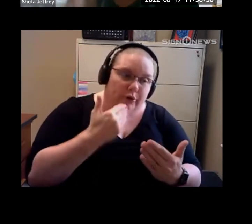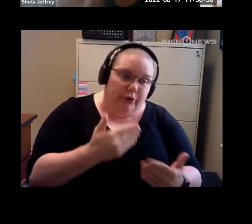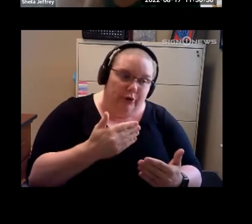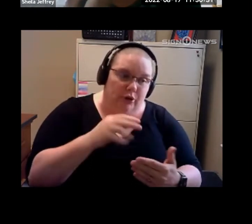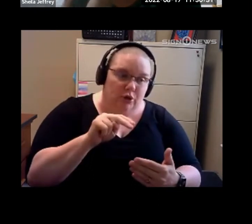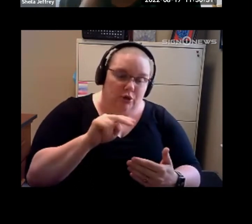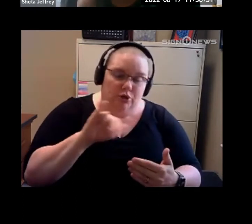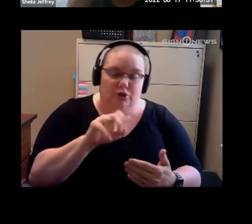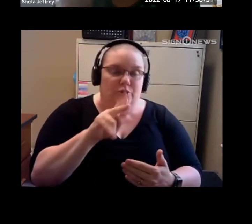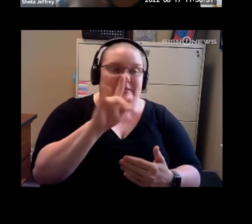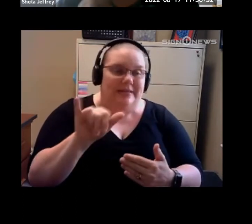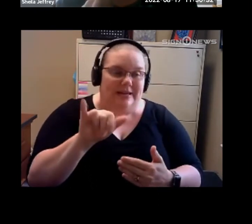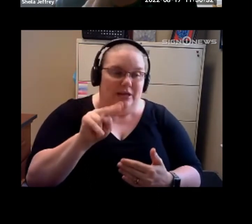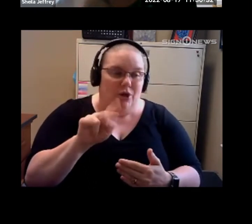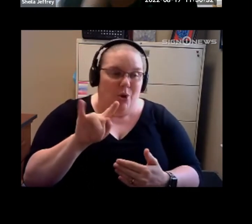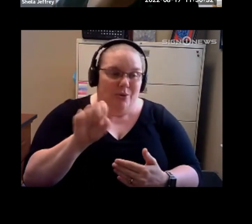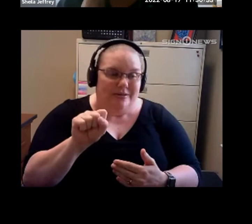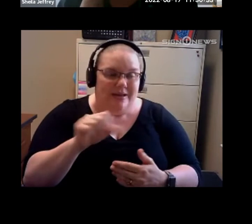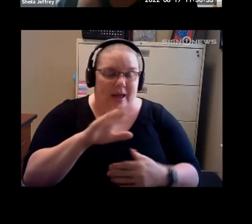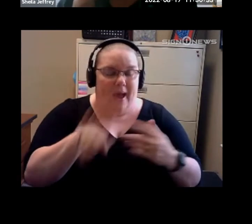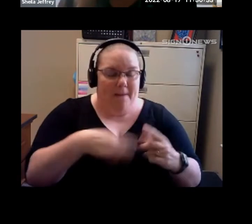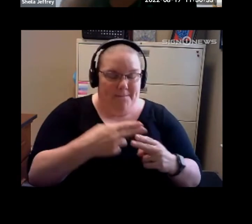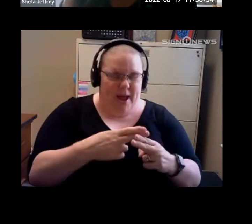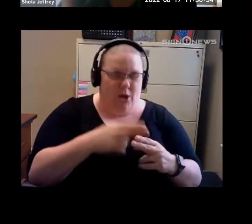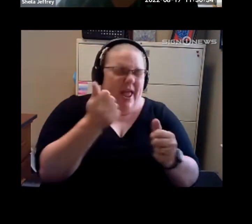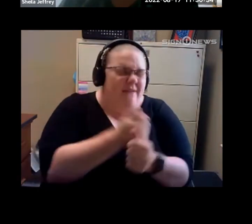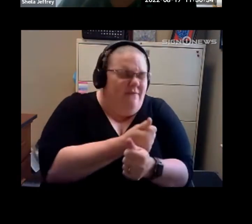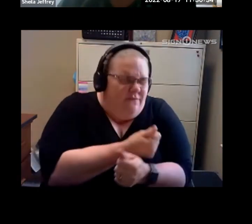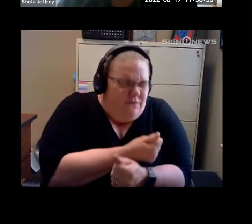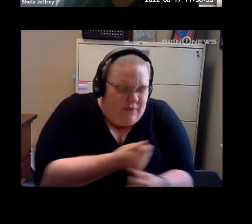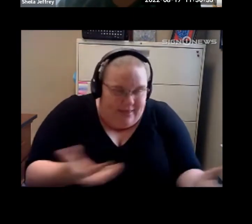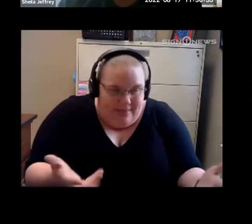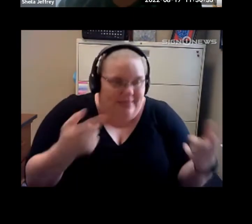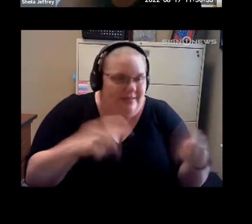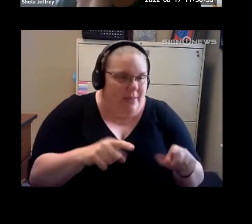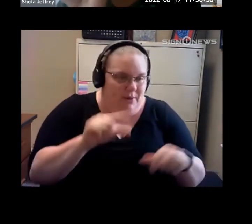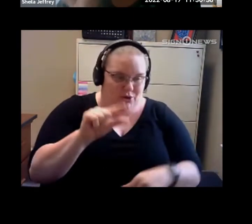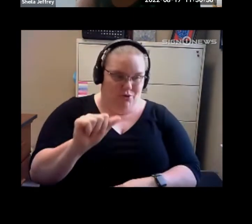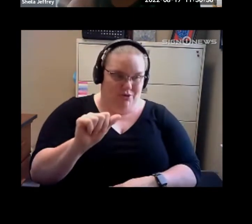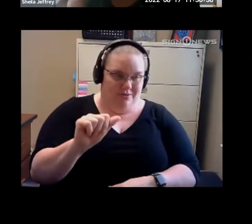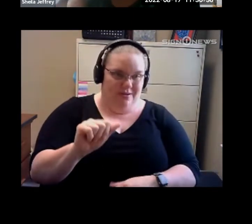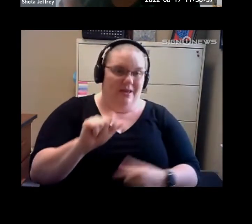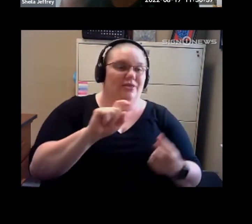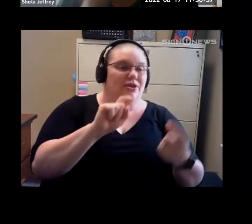about all the changes about everything that's happening even the people who are doing it wrong